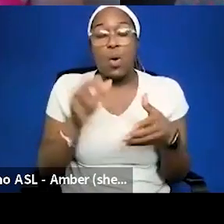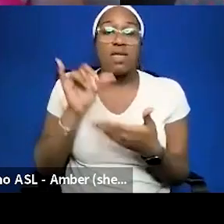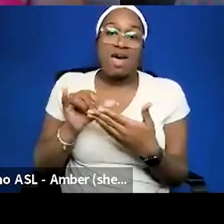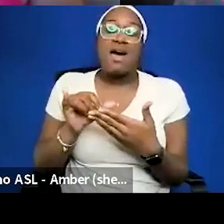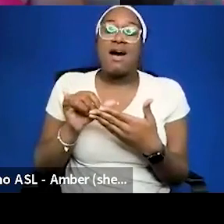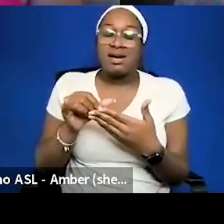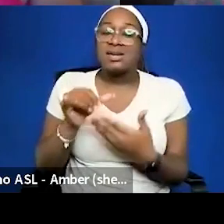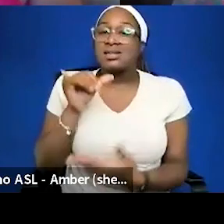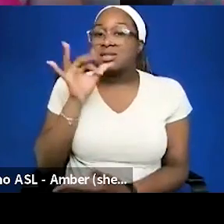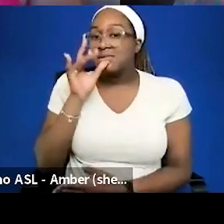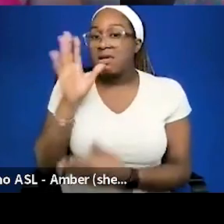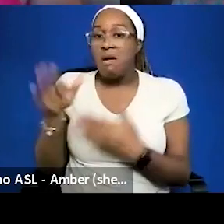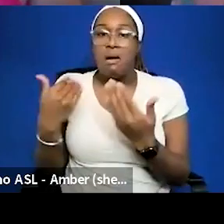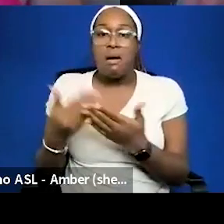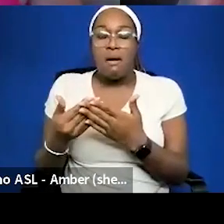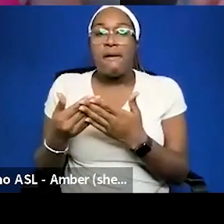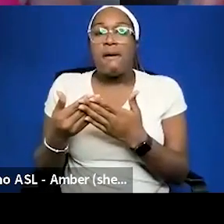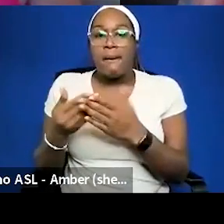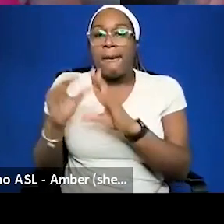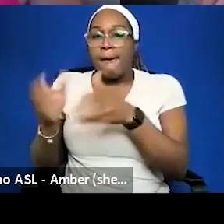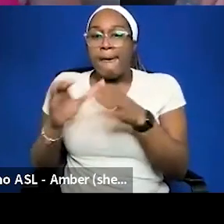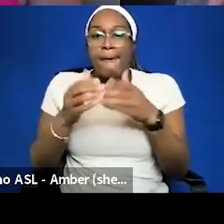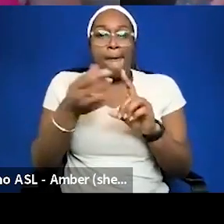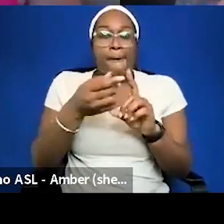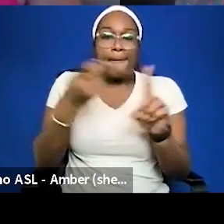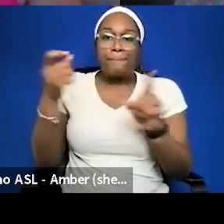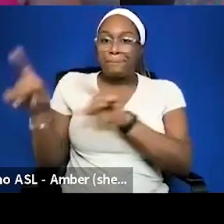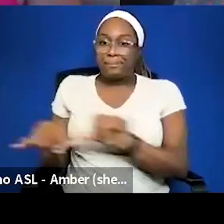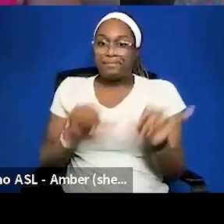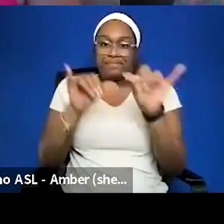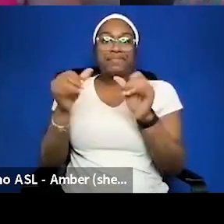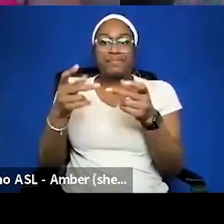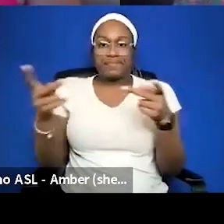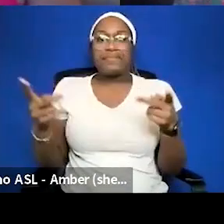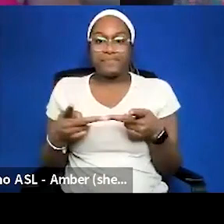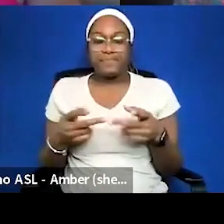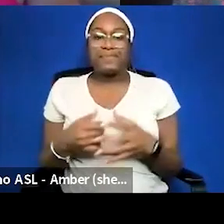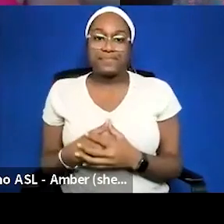that all of our categories really come from the same place of this of the